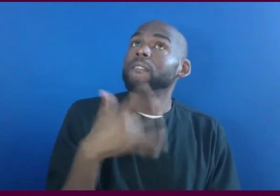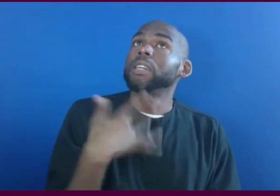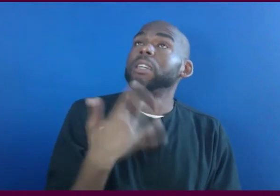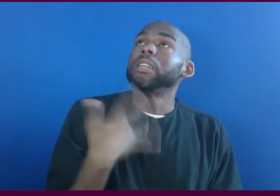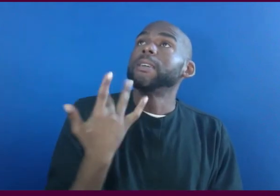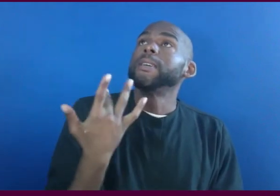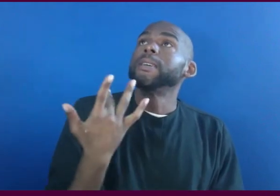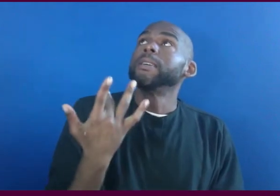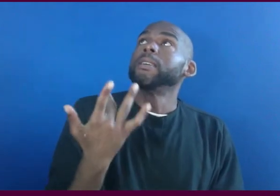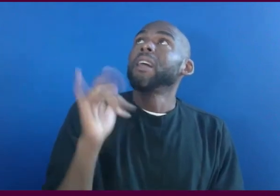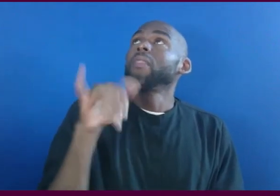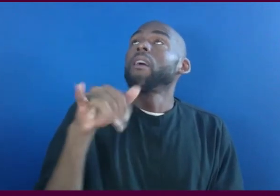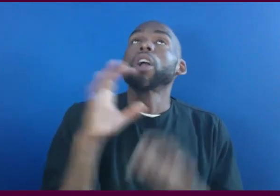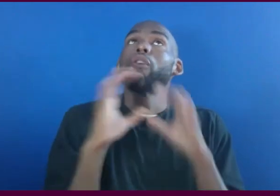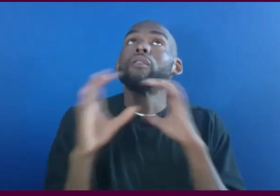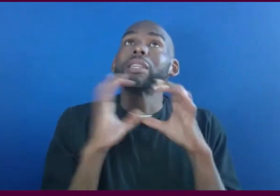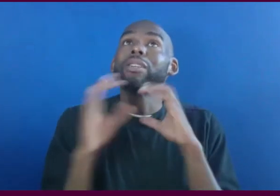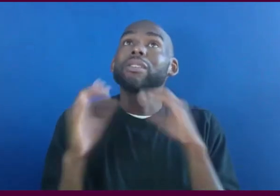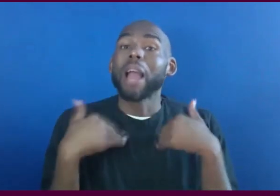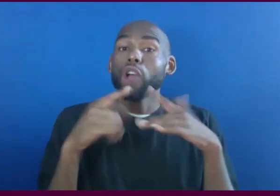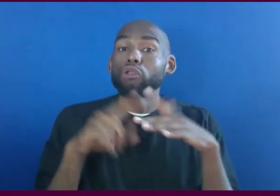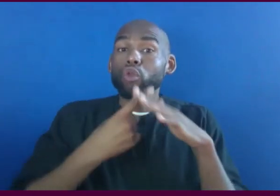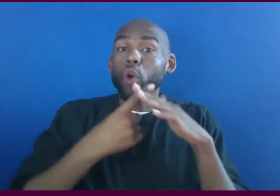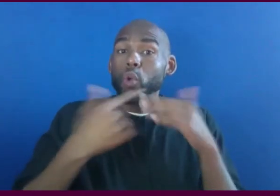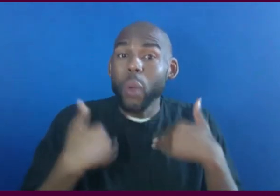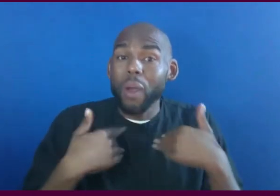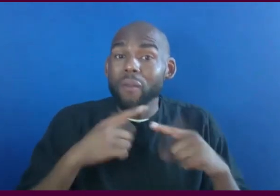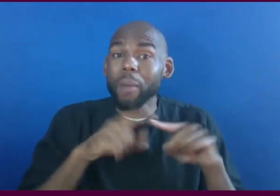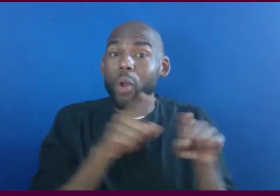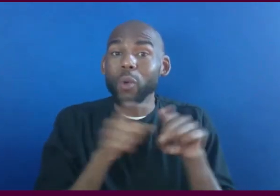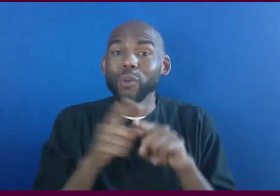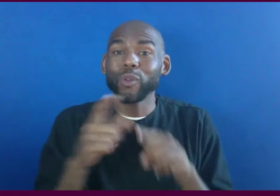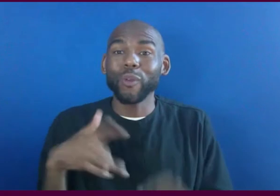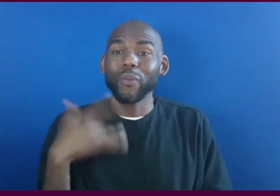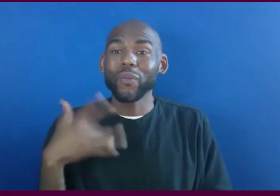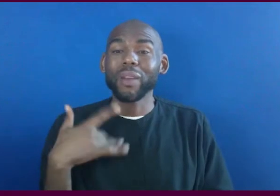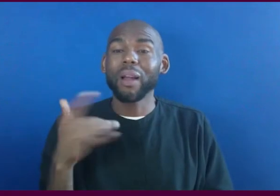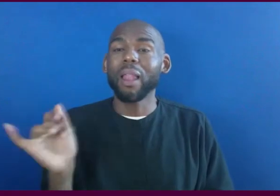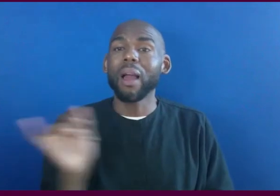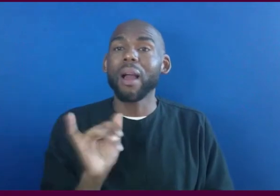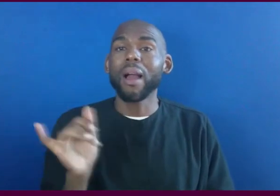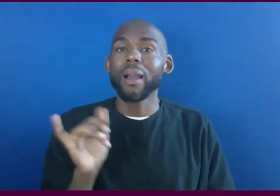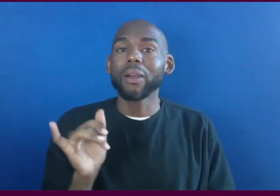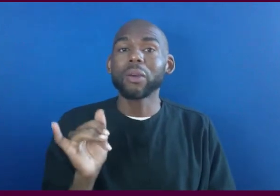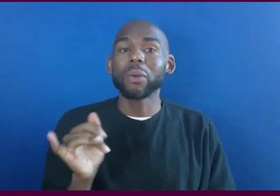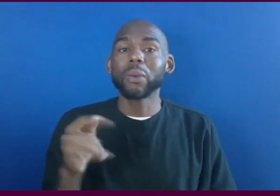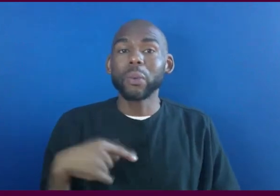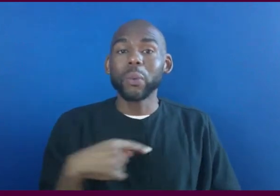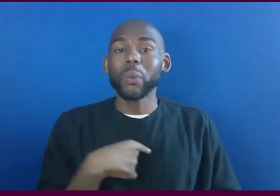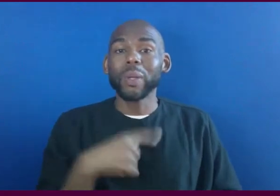I feel like that conversation is starting to be had, but I also really felt like, we